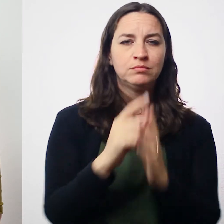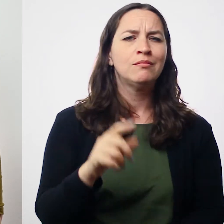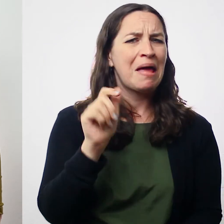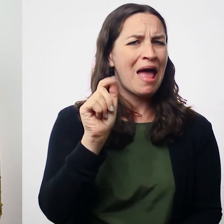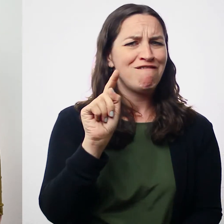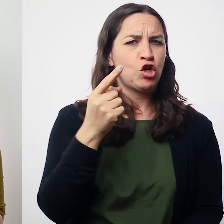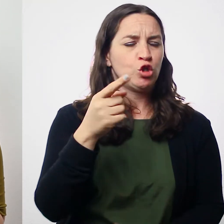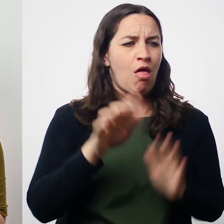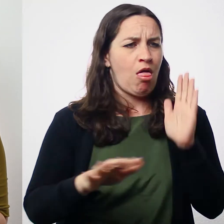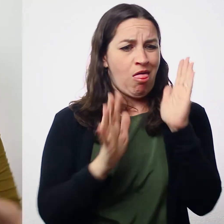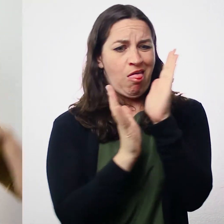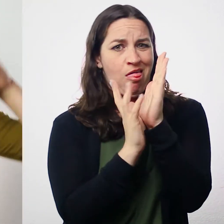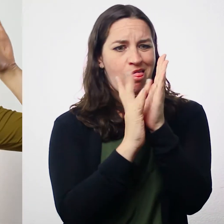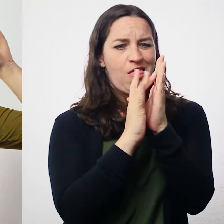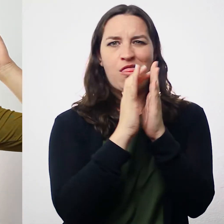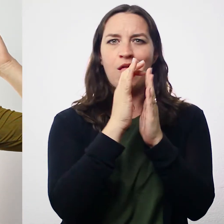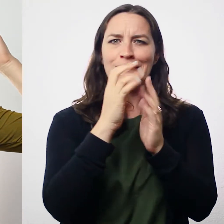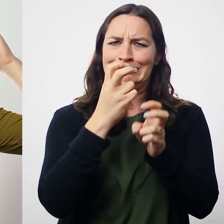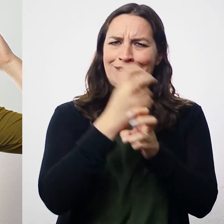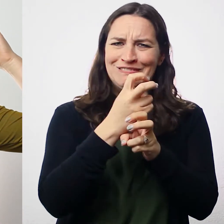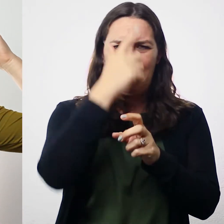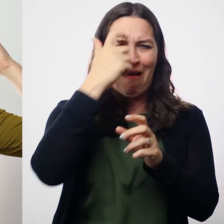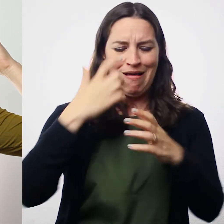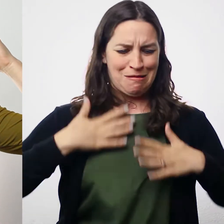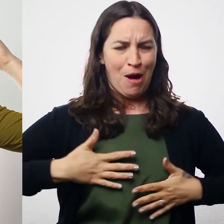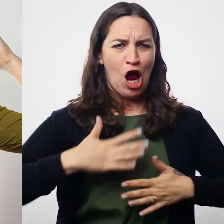you may not be able to get that close to the wall because you may not be as flexible